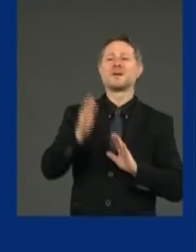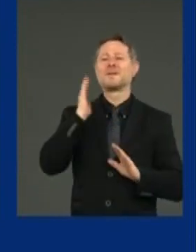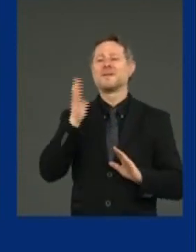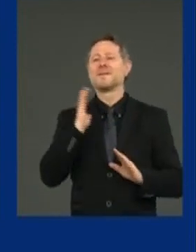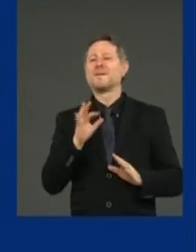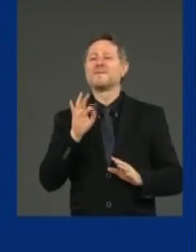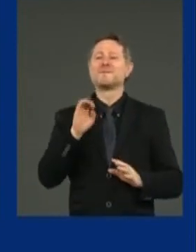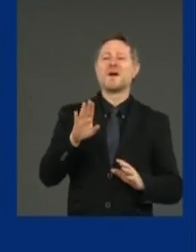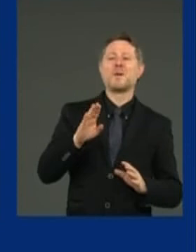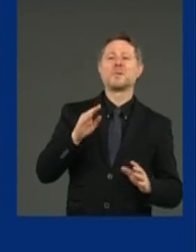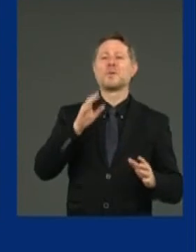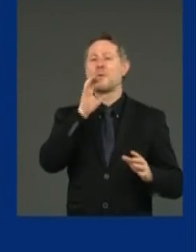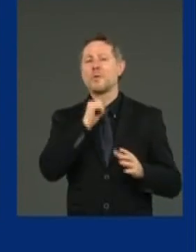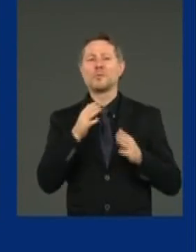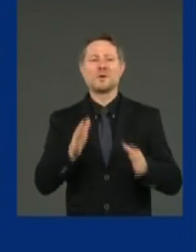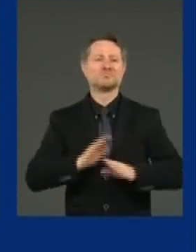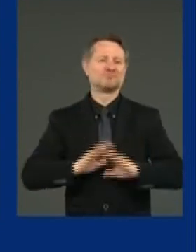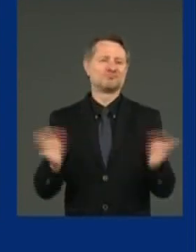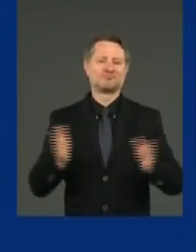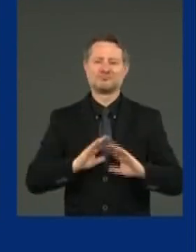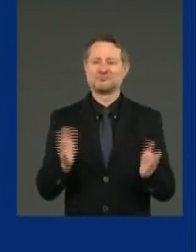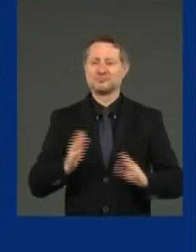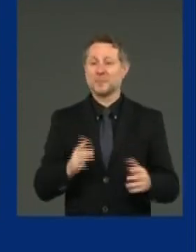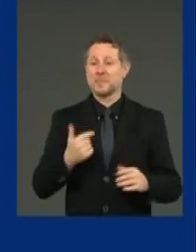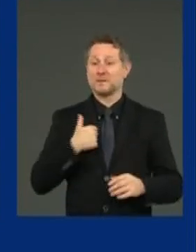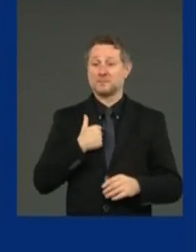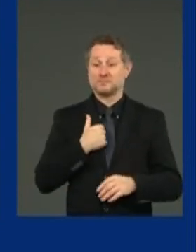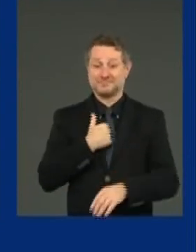WE ARE GOING TO GO BACK TO THE